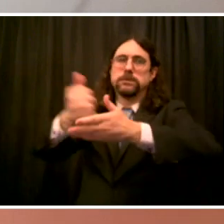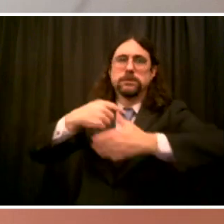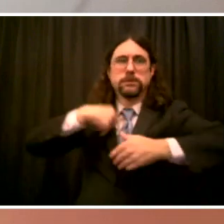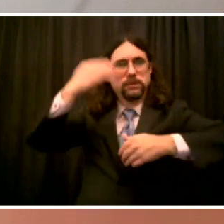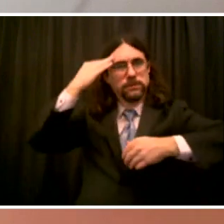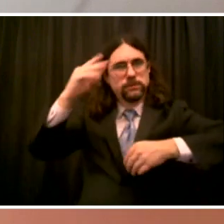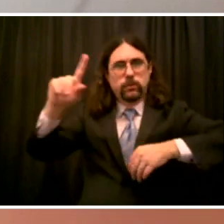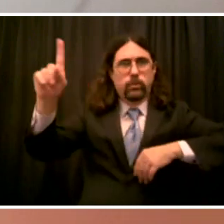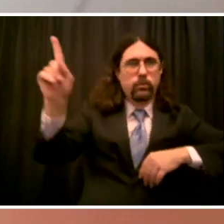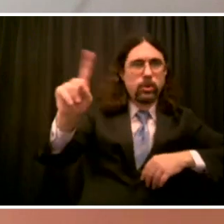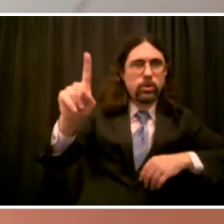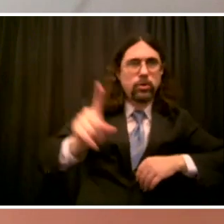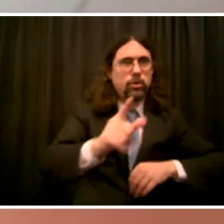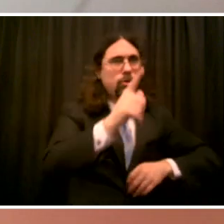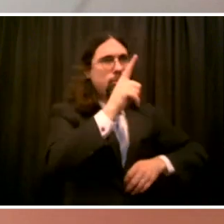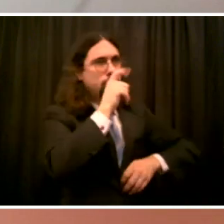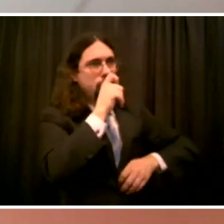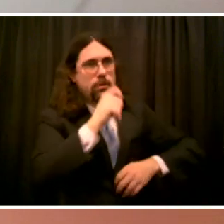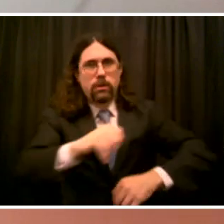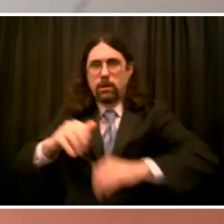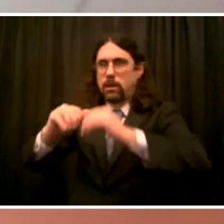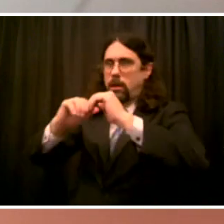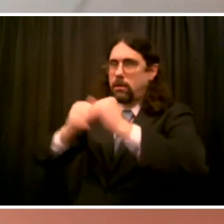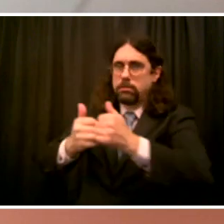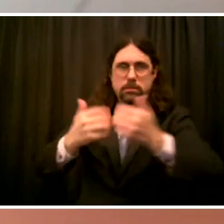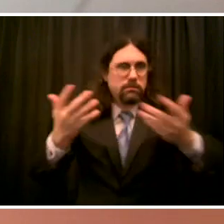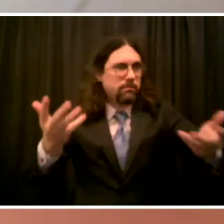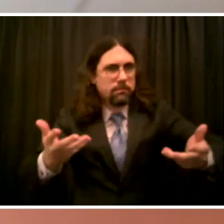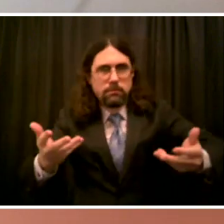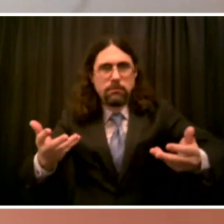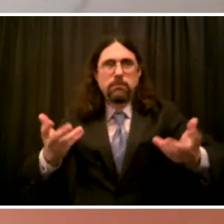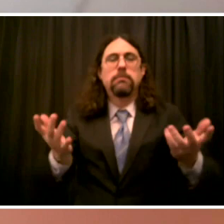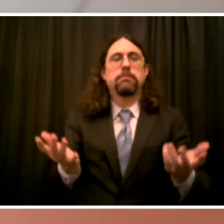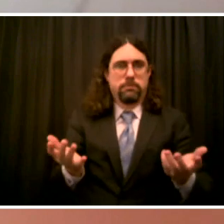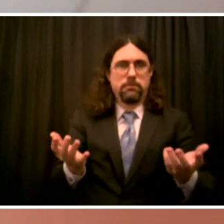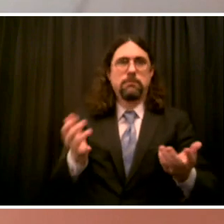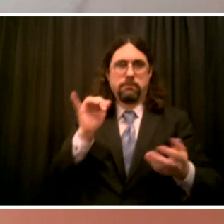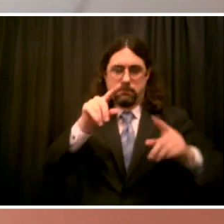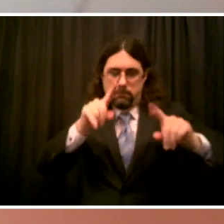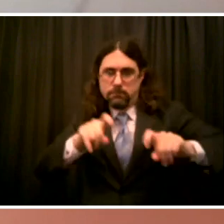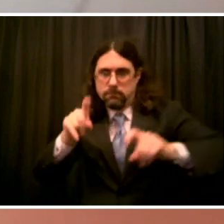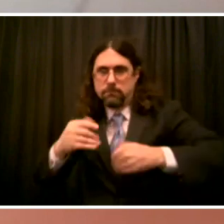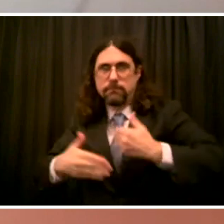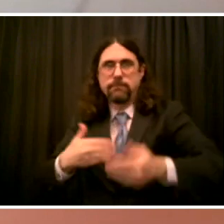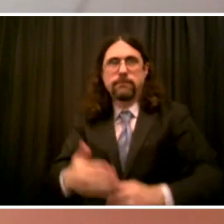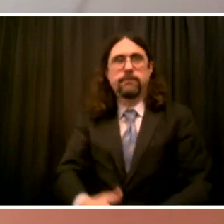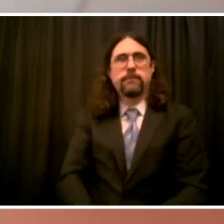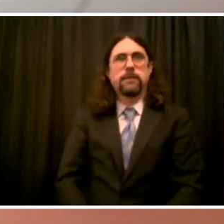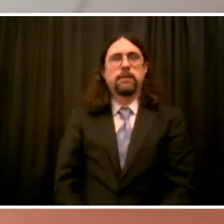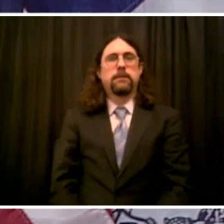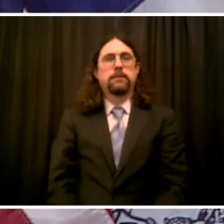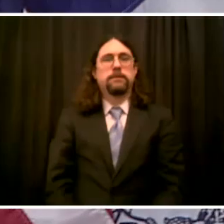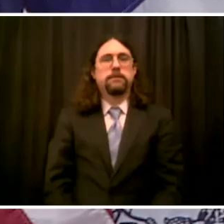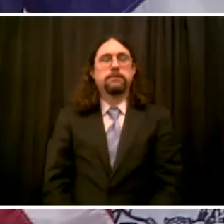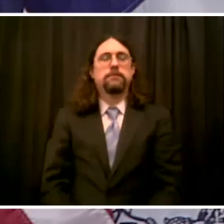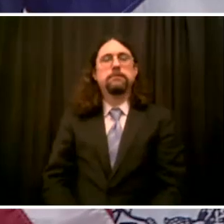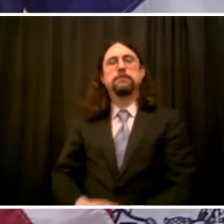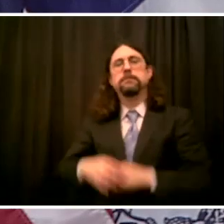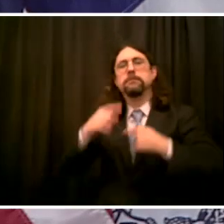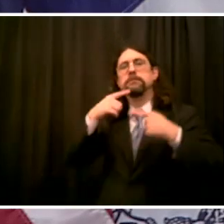SO I THINK WE'LL GET A BETTER UNDERSTANDING OVER TIME OVER WHERE PEOPLE ARE TTGEING INFECTED AND MOST IMPORTANTLY, HOW